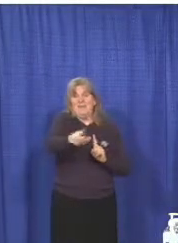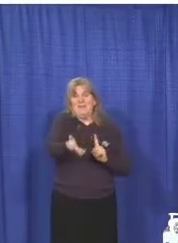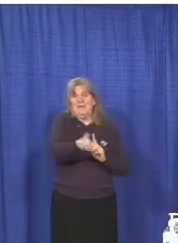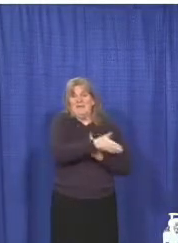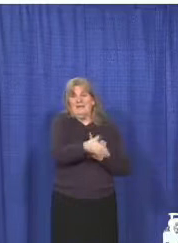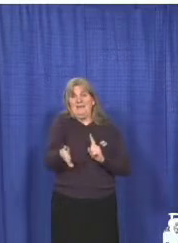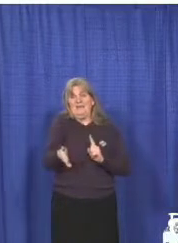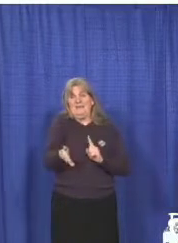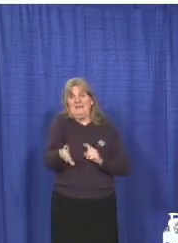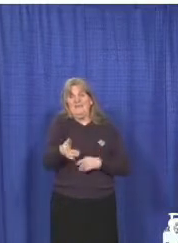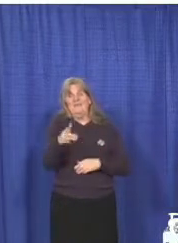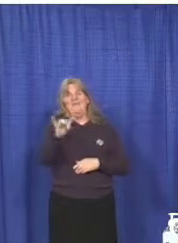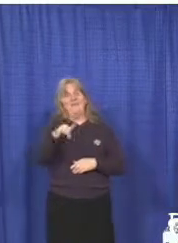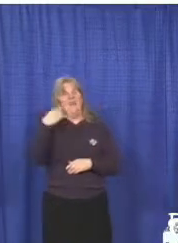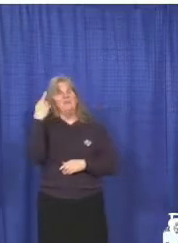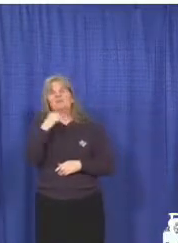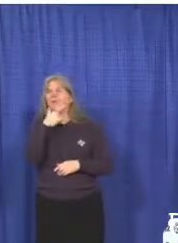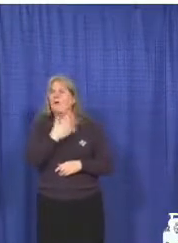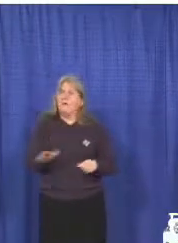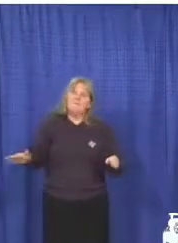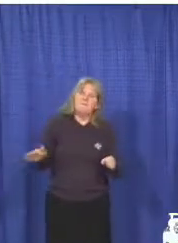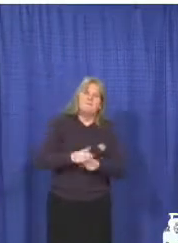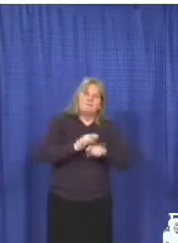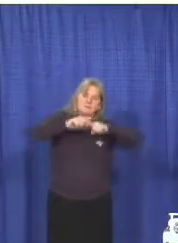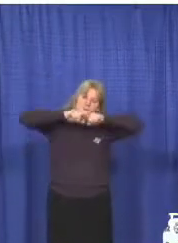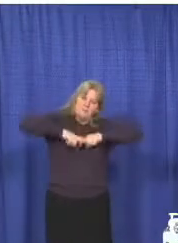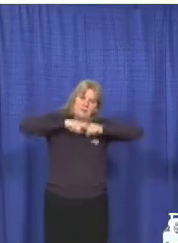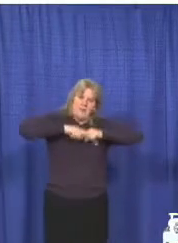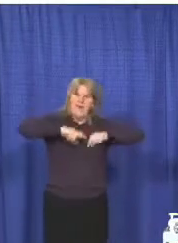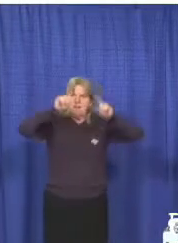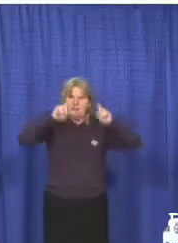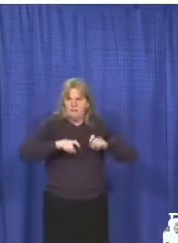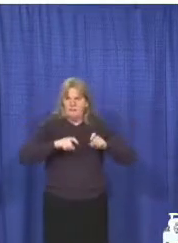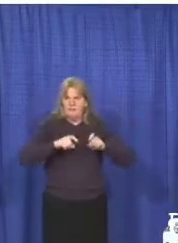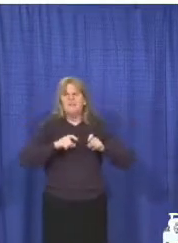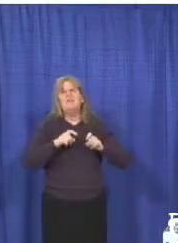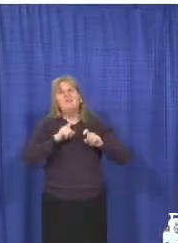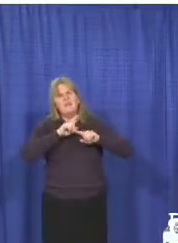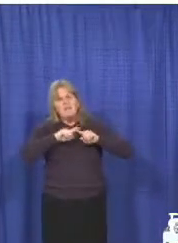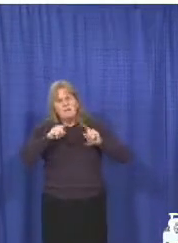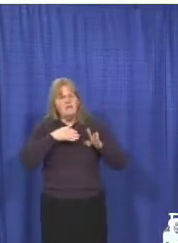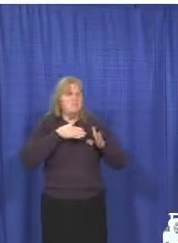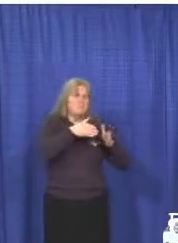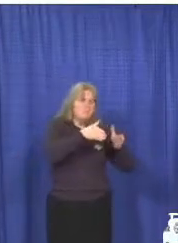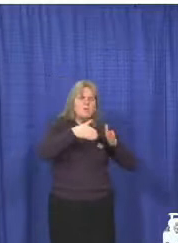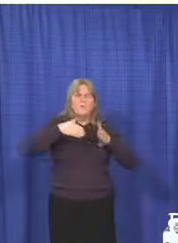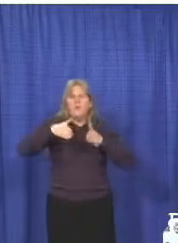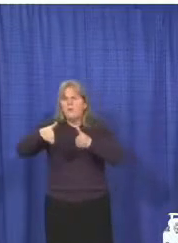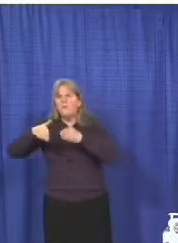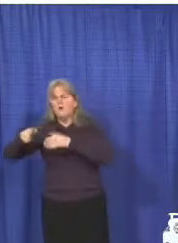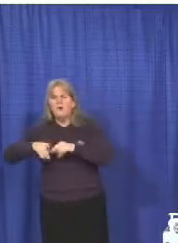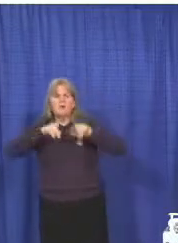potential pitfalls of overreliance on testing. There are many ways to run